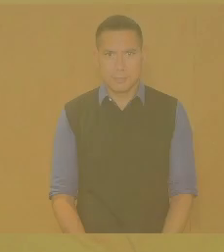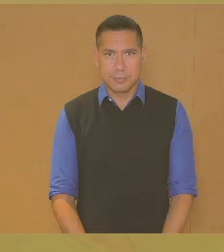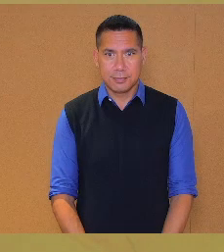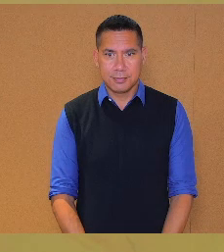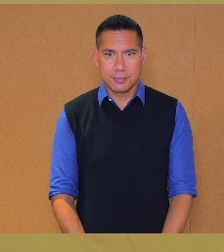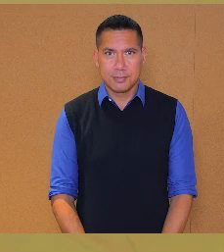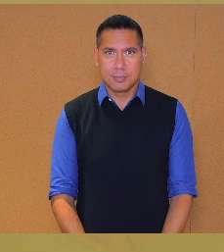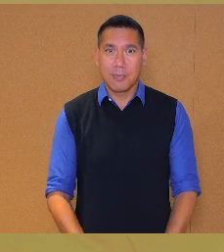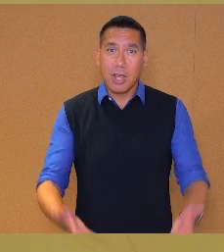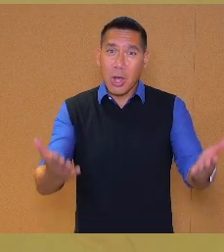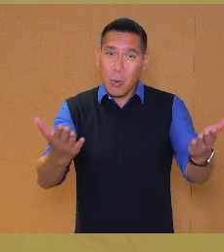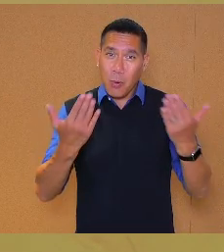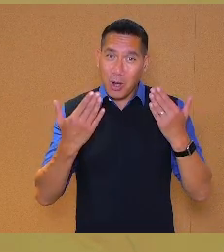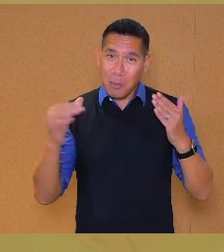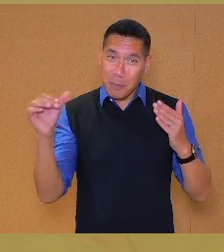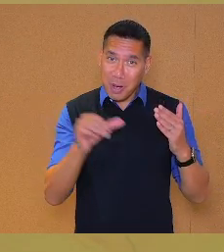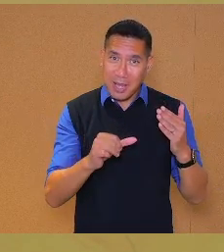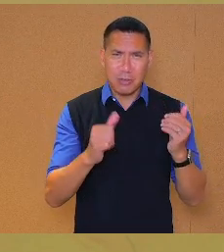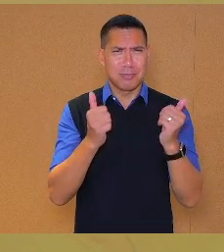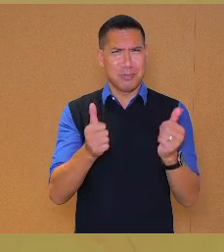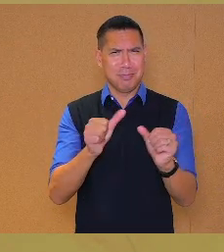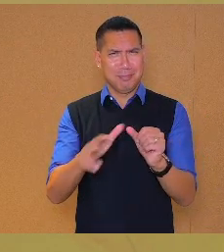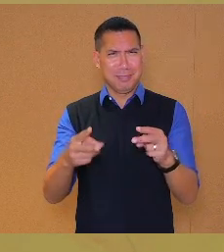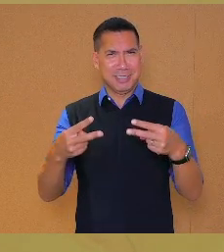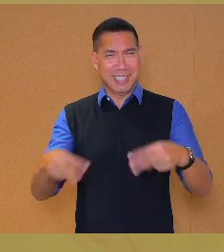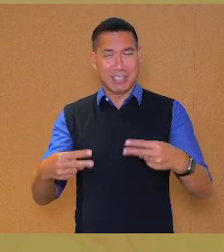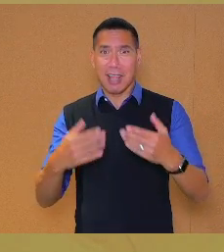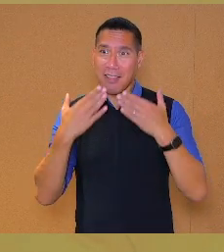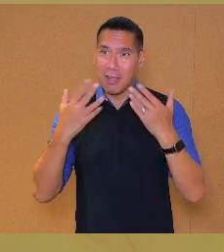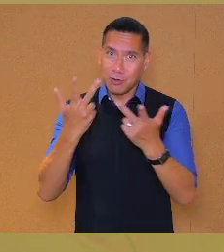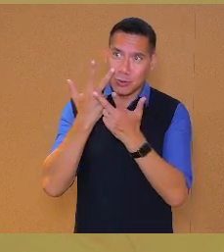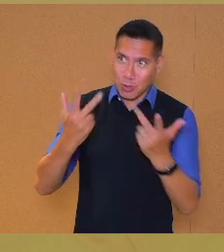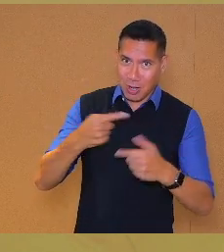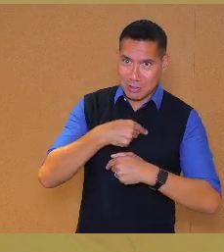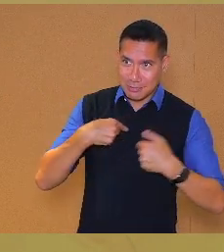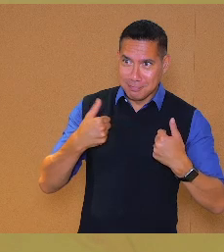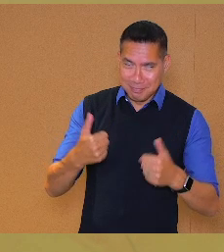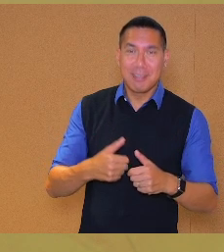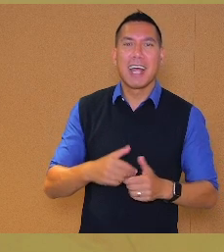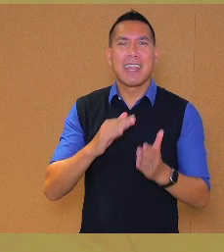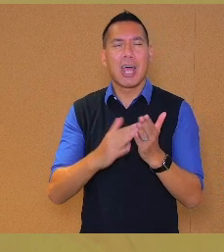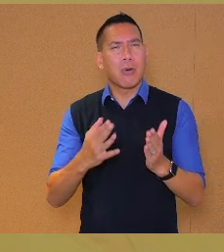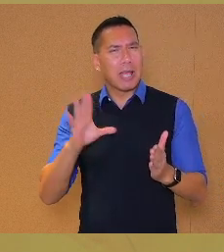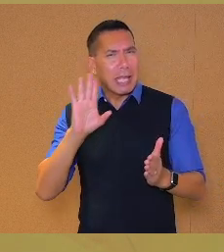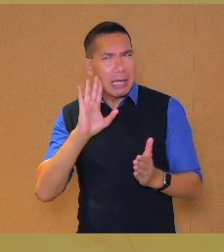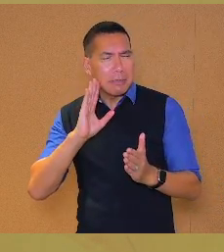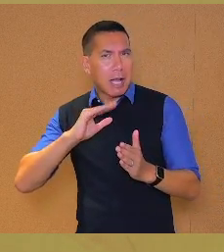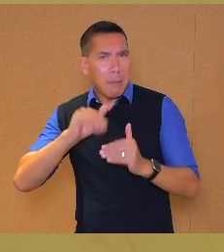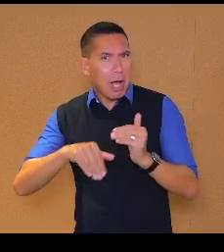Welcome back. What a great dance. Thank you for sharing with us. Let's now hear about the